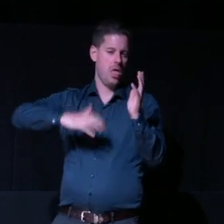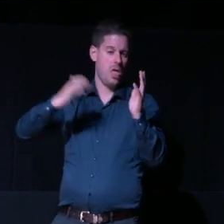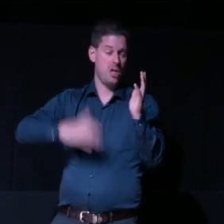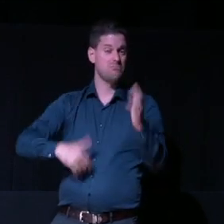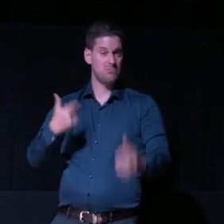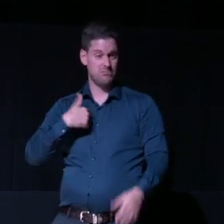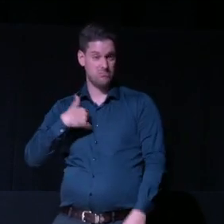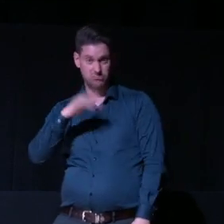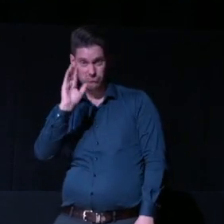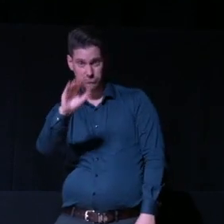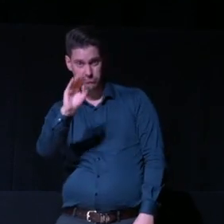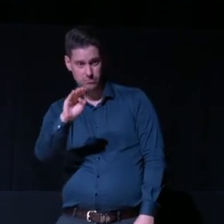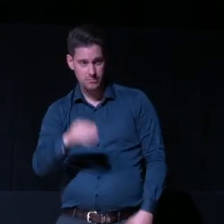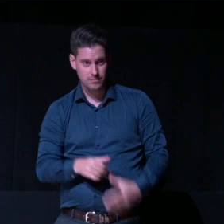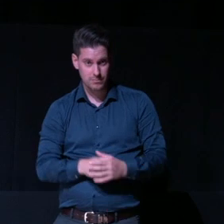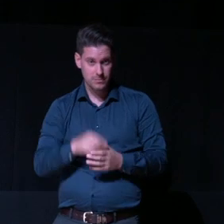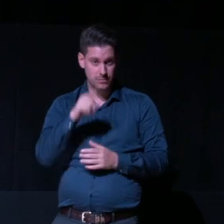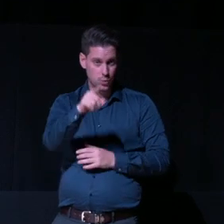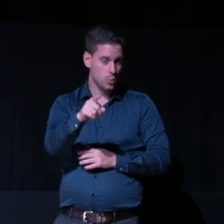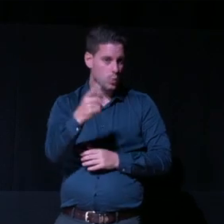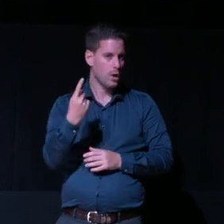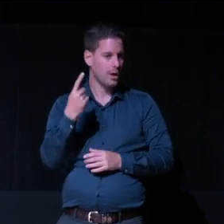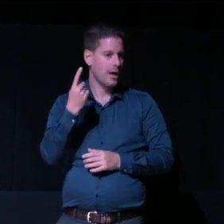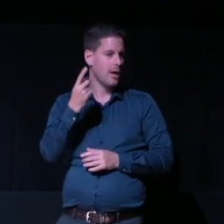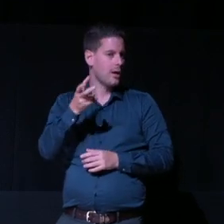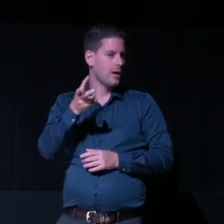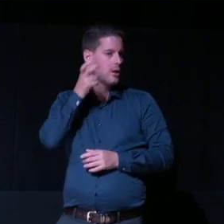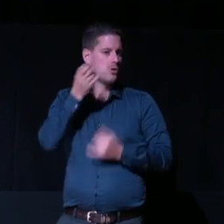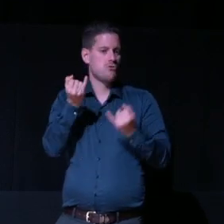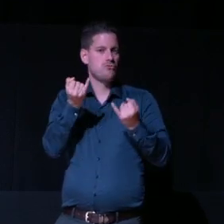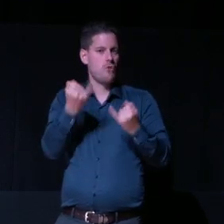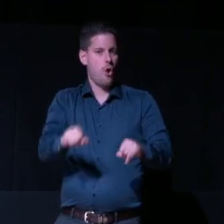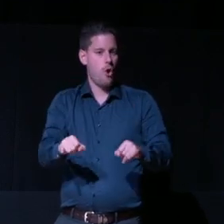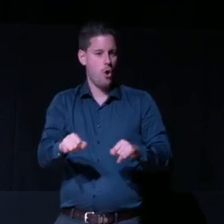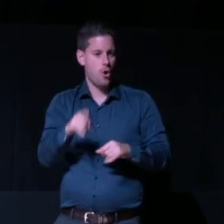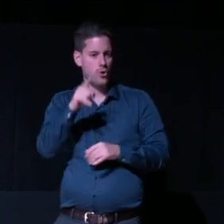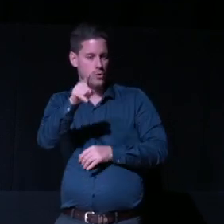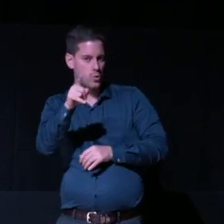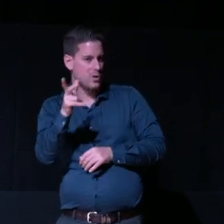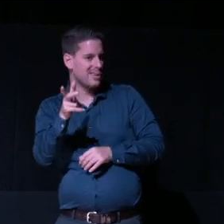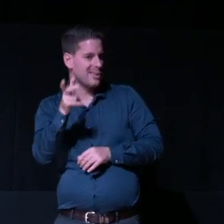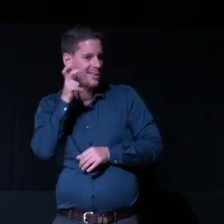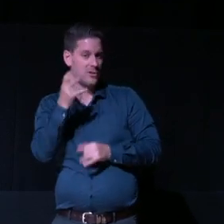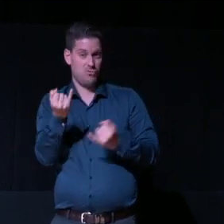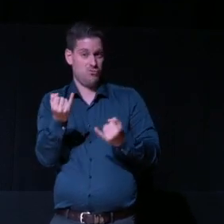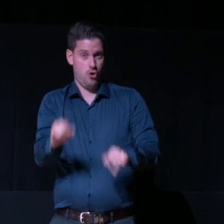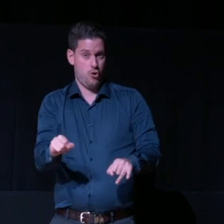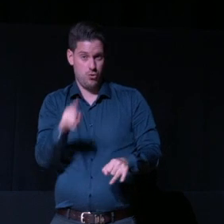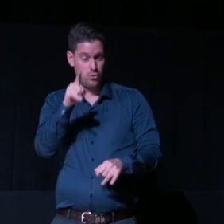I was like, you've actually heard the joke wrong. She'd misheard the word that I'd used. And so I was like, you're right, that is transphobic.